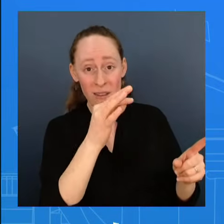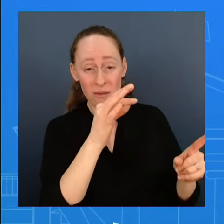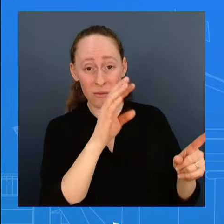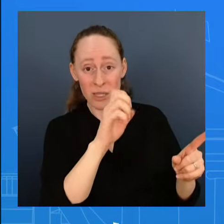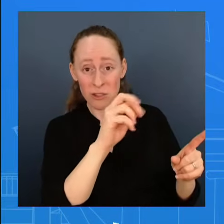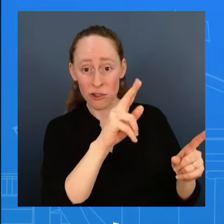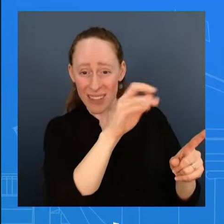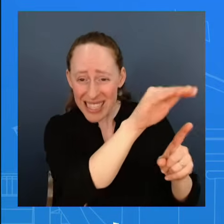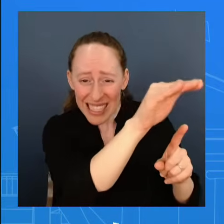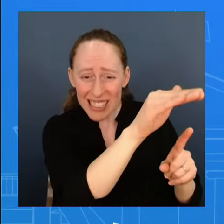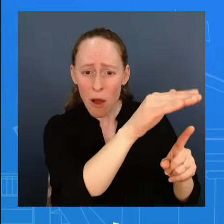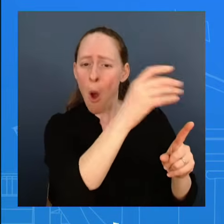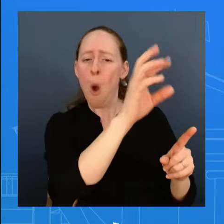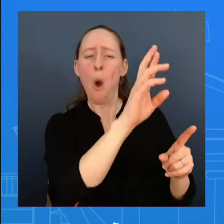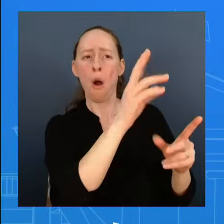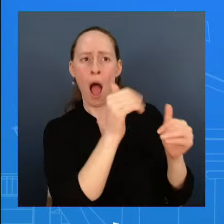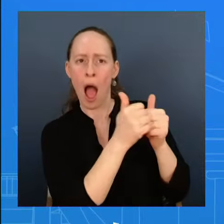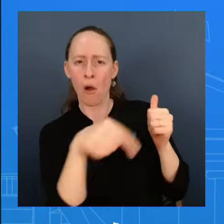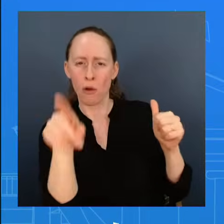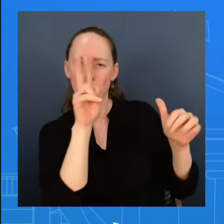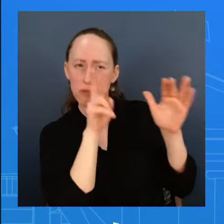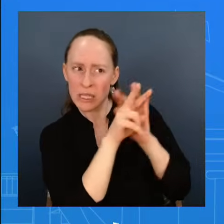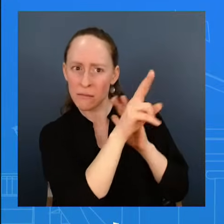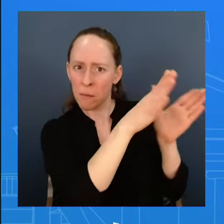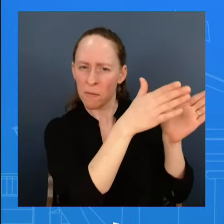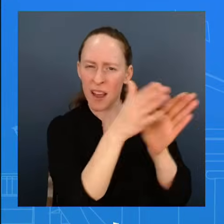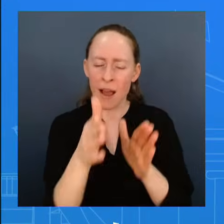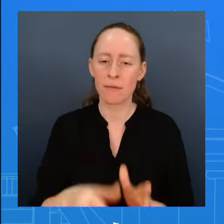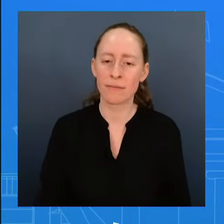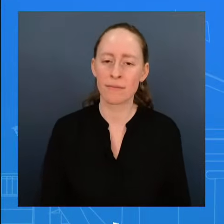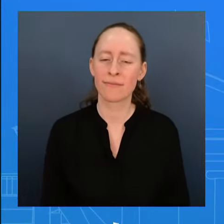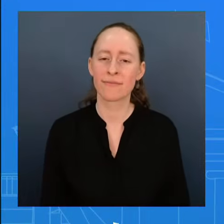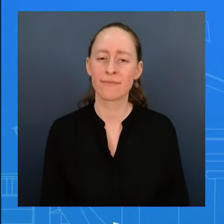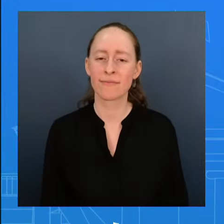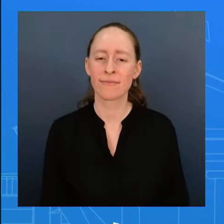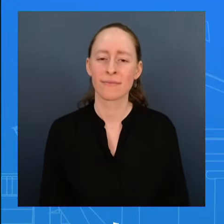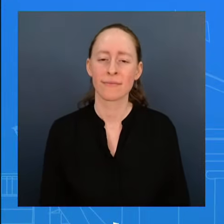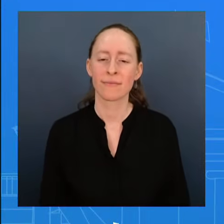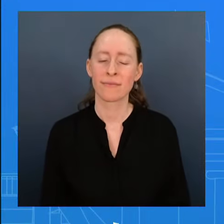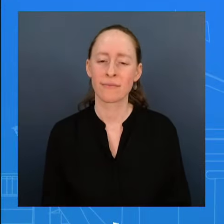since the beginning of this administration. And we believe that the Federal Reserve is independent.